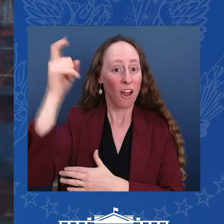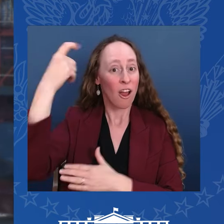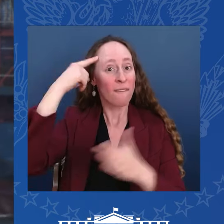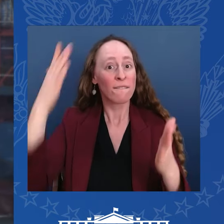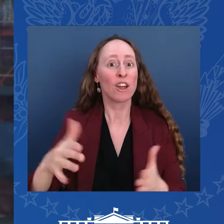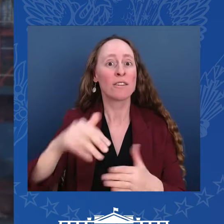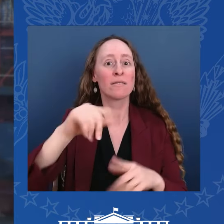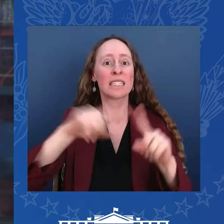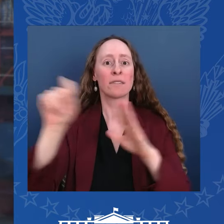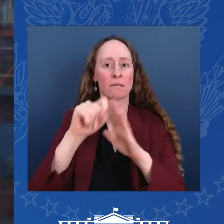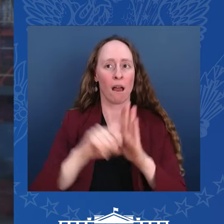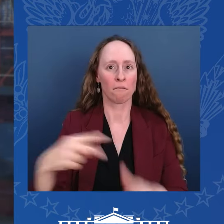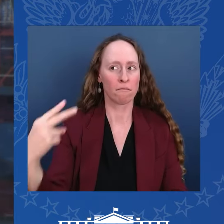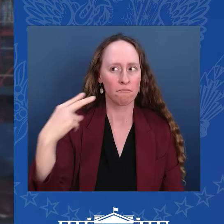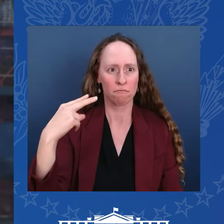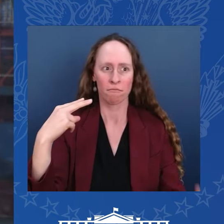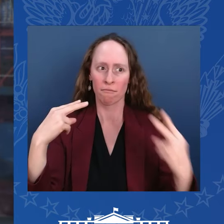is because we will be union strong.